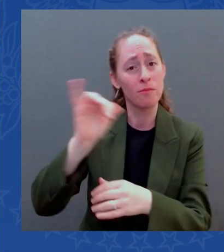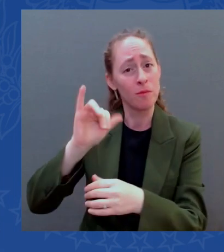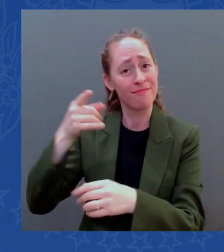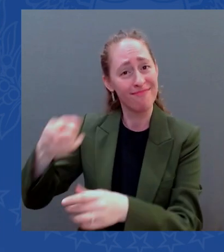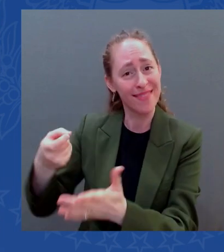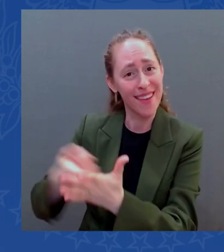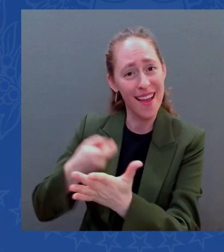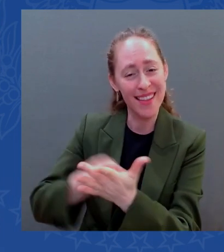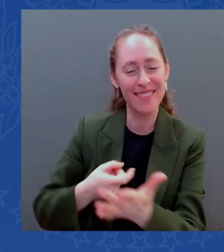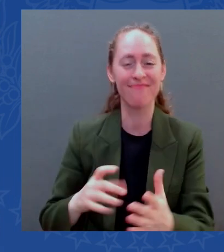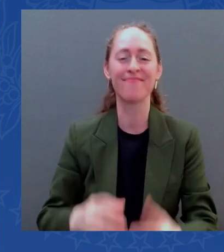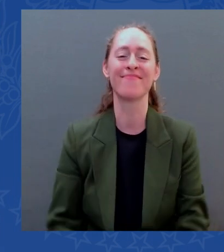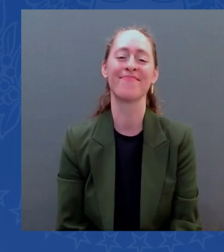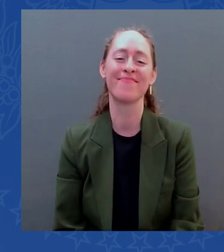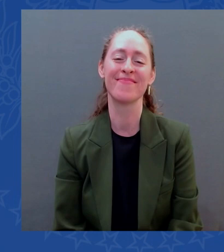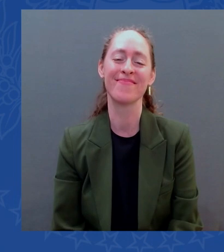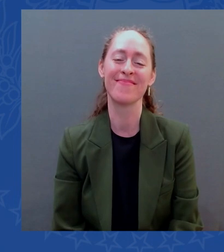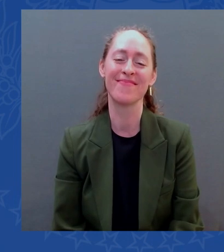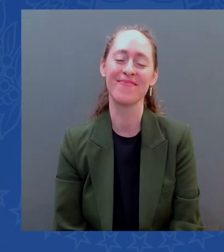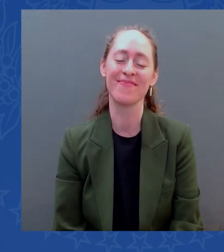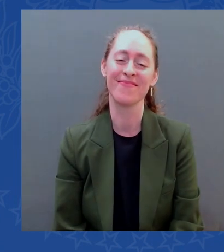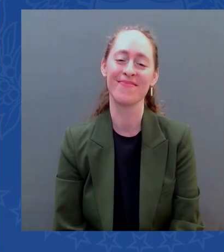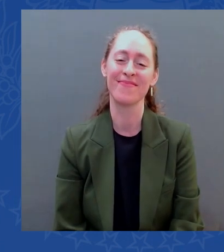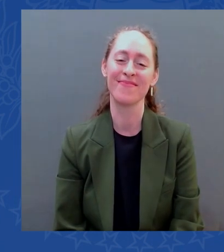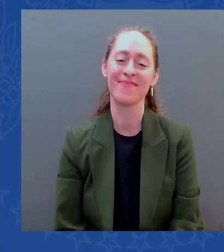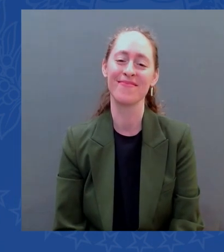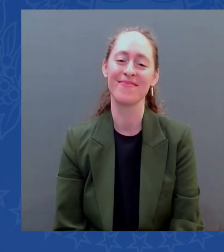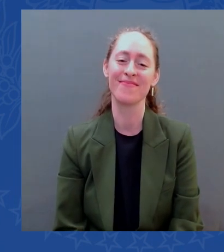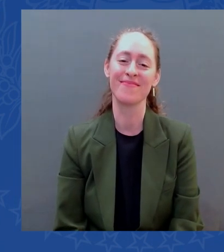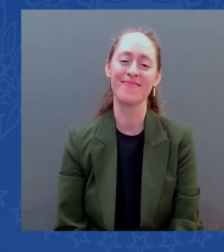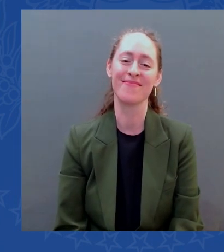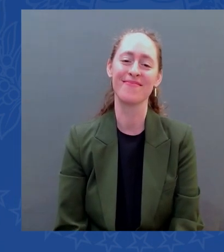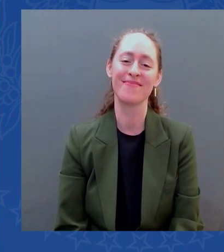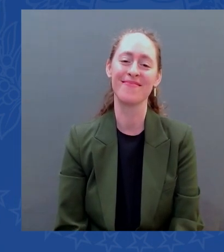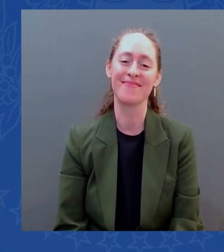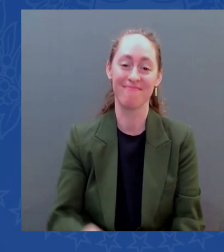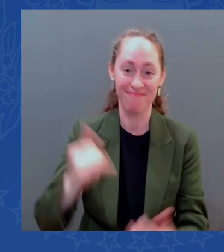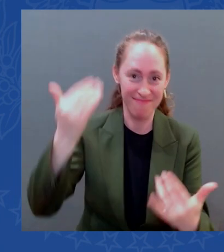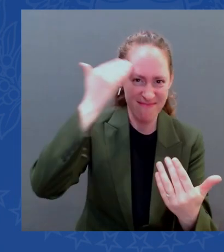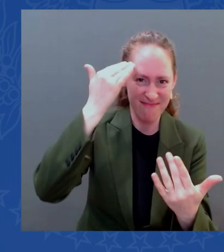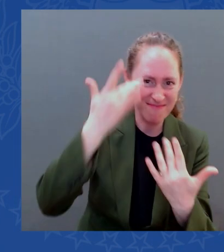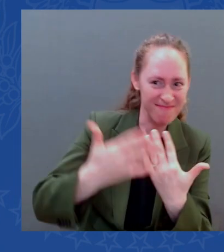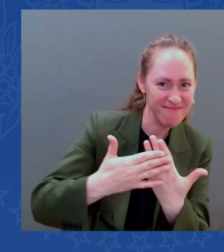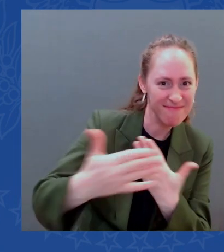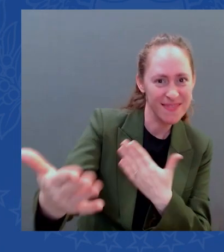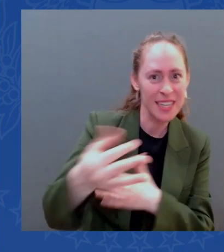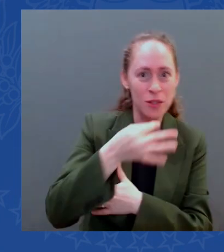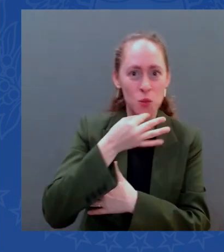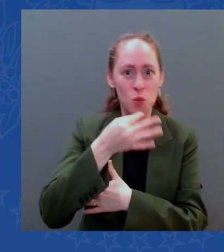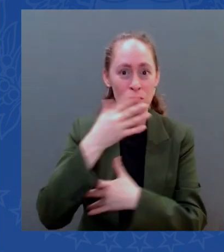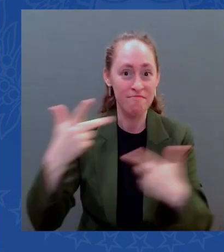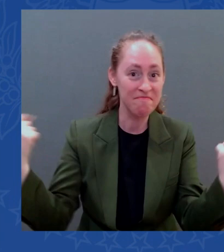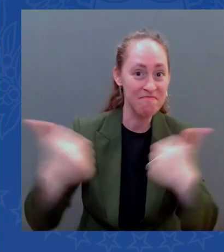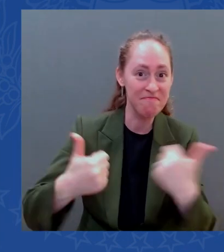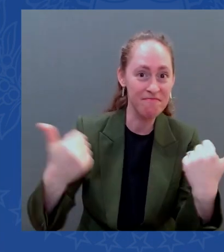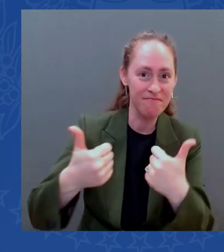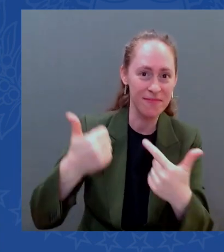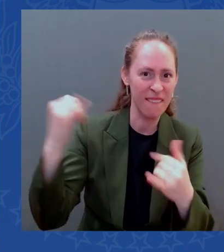if you're willing to come back. But -- but for now, let's bring up Jeff to say a few words. Jeff, the podium is yours.